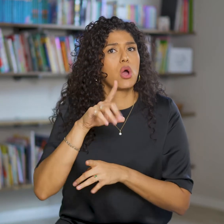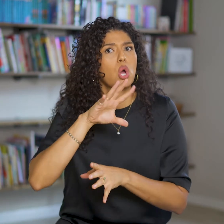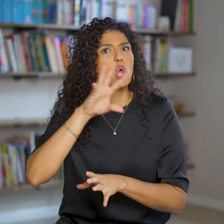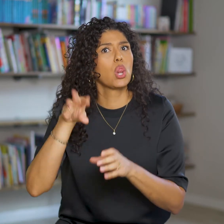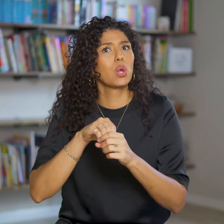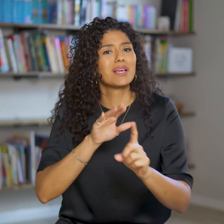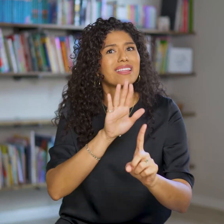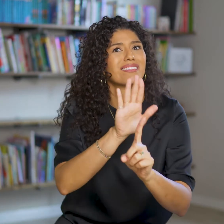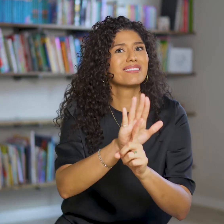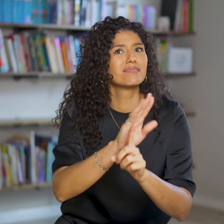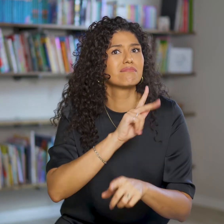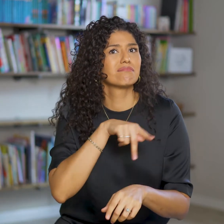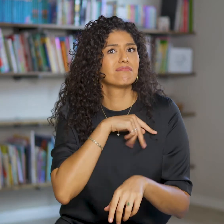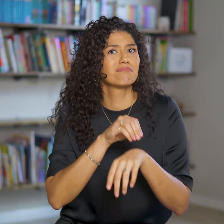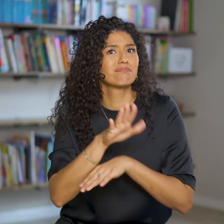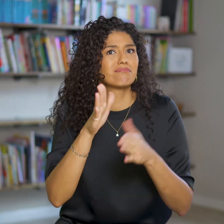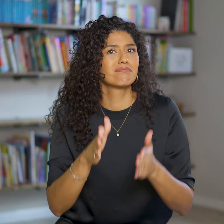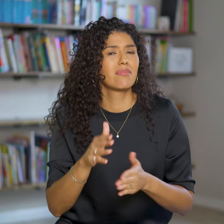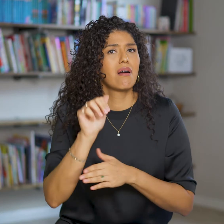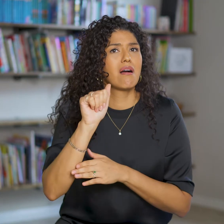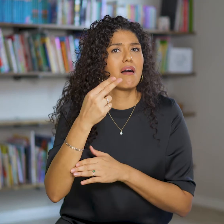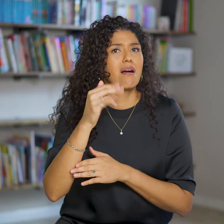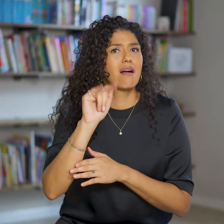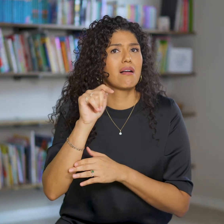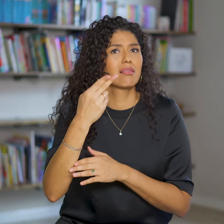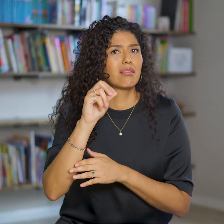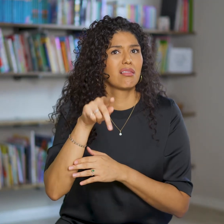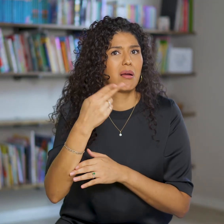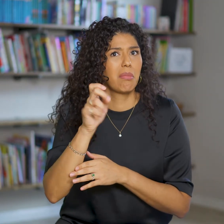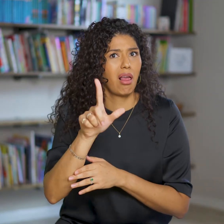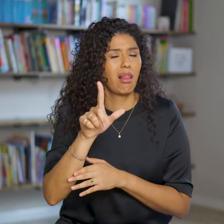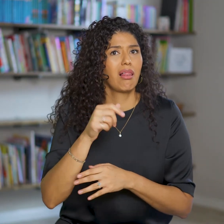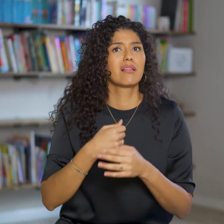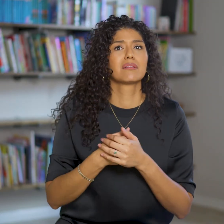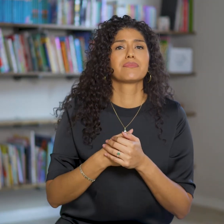including David’s personal advisor Ahithophel.